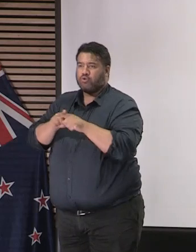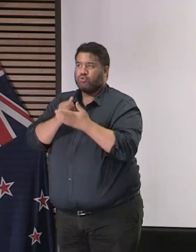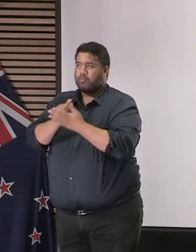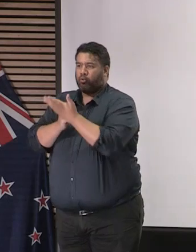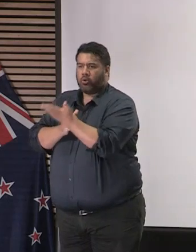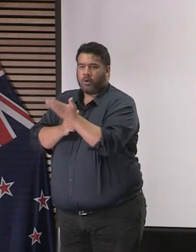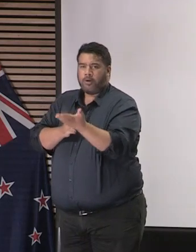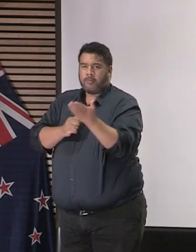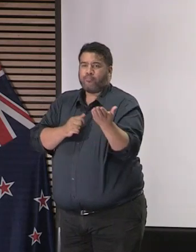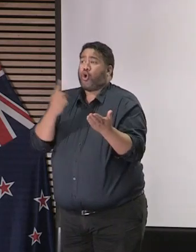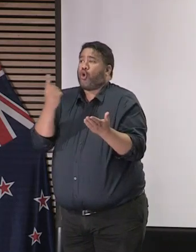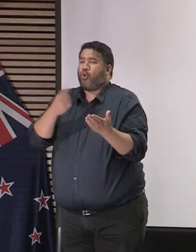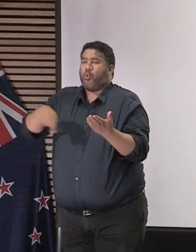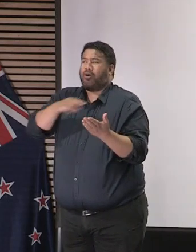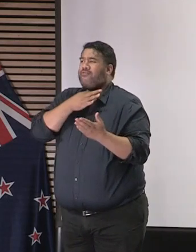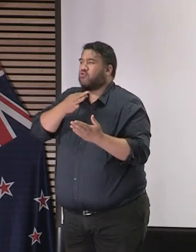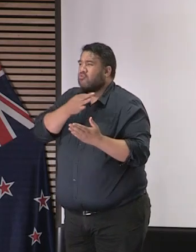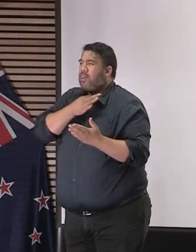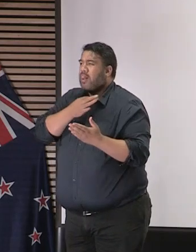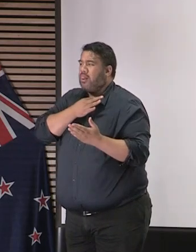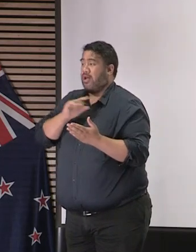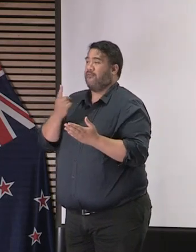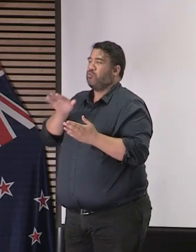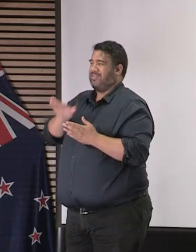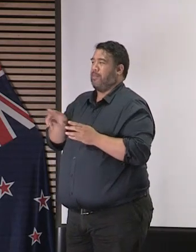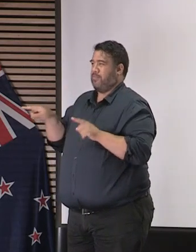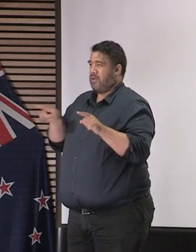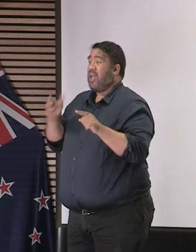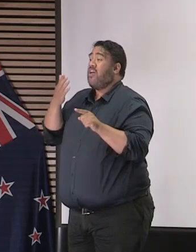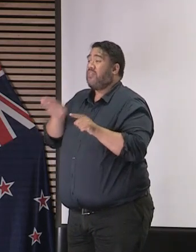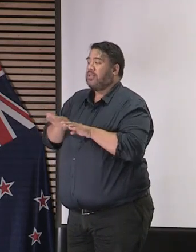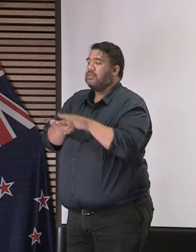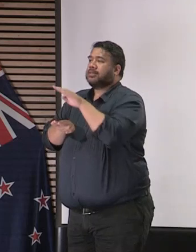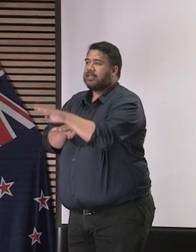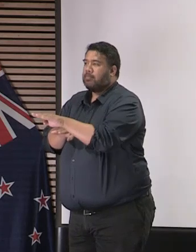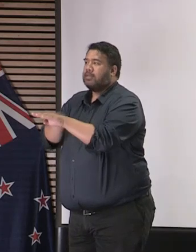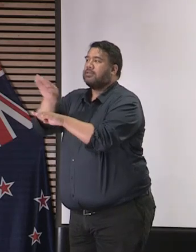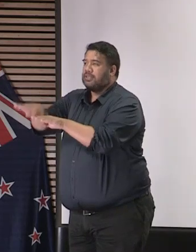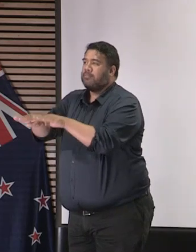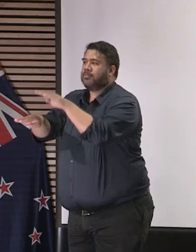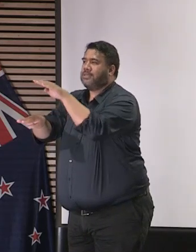they experience and then we are also working to deal with areas where there is the